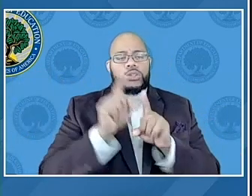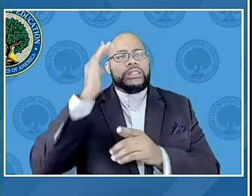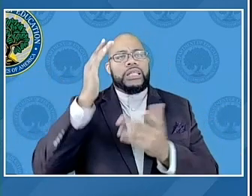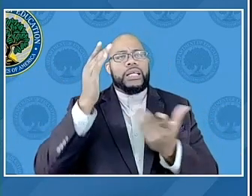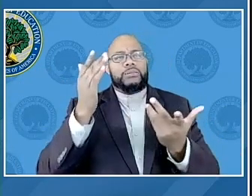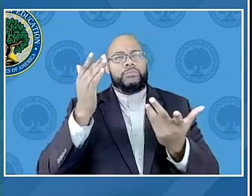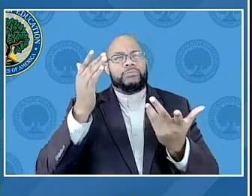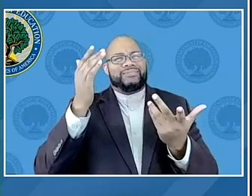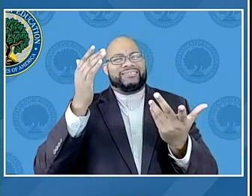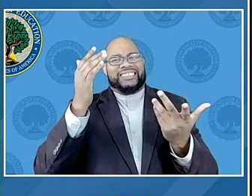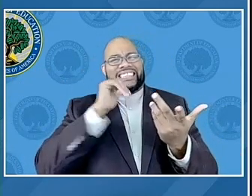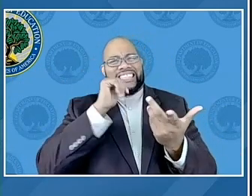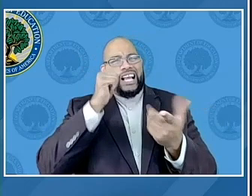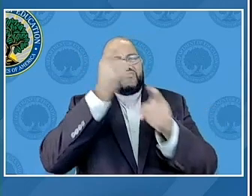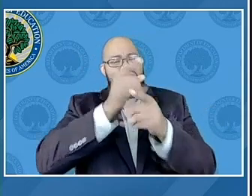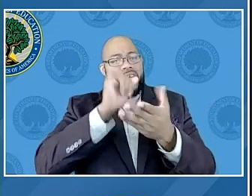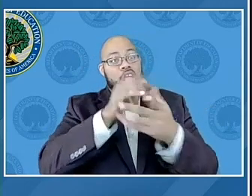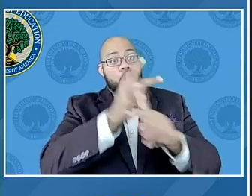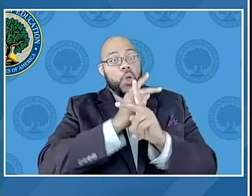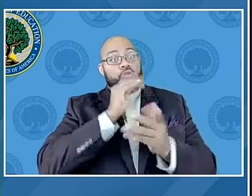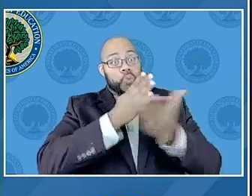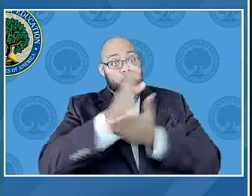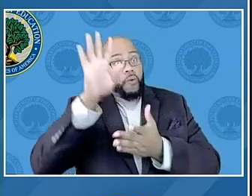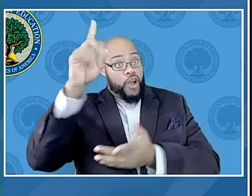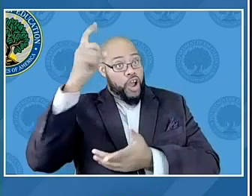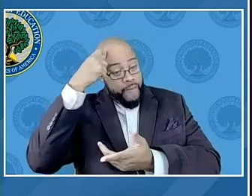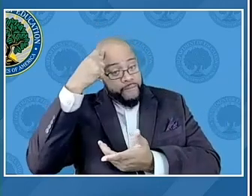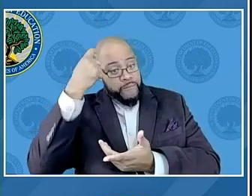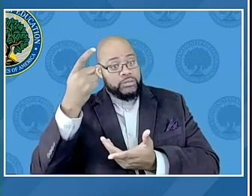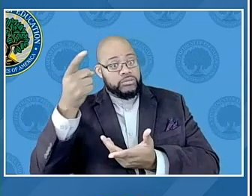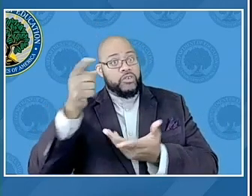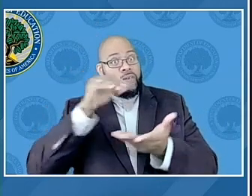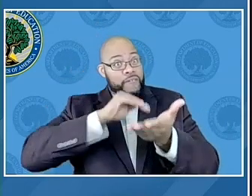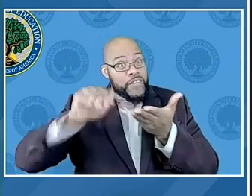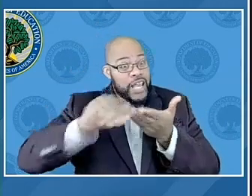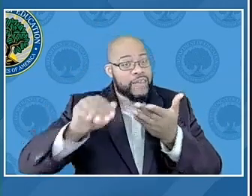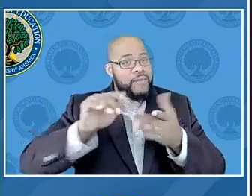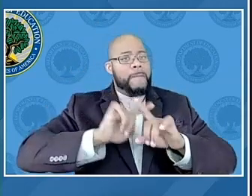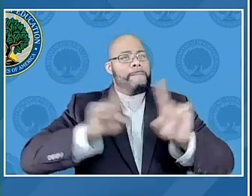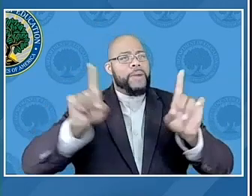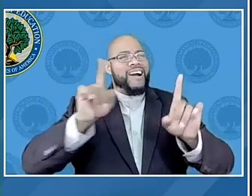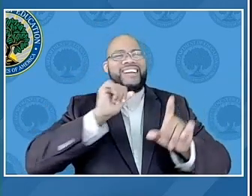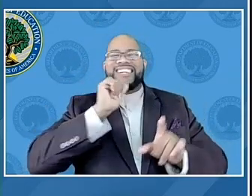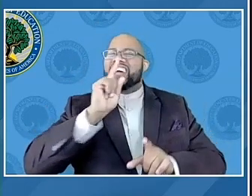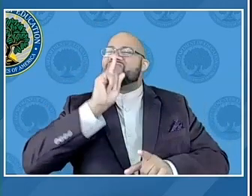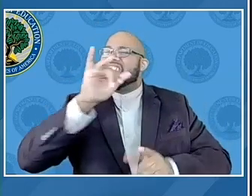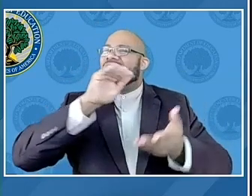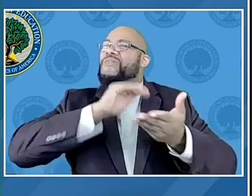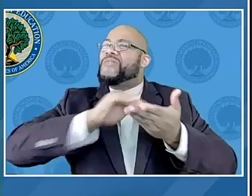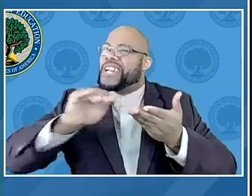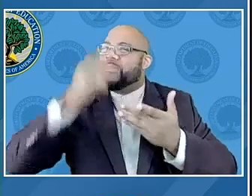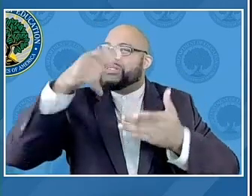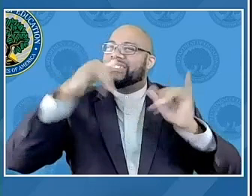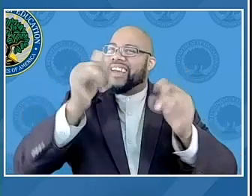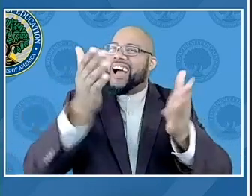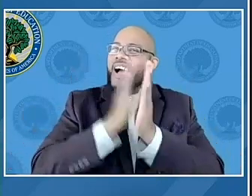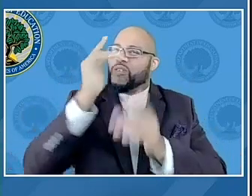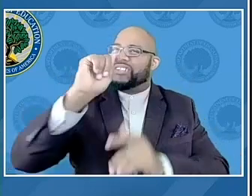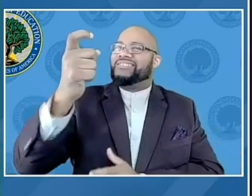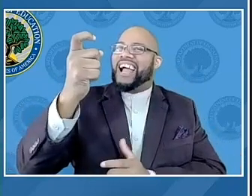the fact that the loan is through the Federal Government, that you're forgiving it, but you're not really forgiving it because you're still asking for a tax bill. So I was just wondering if there's